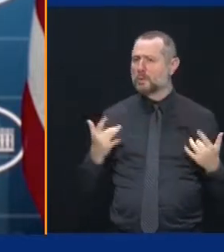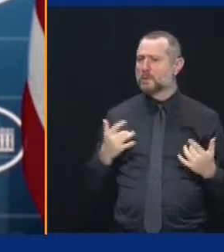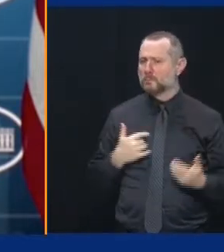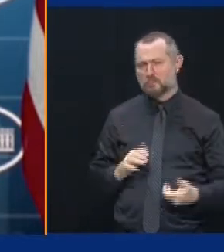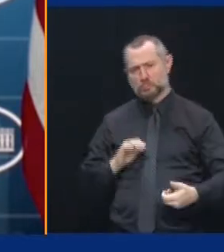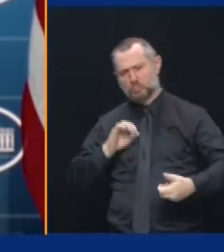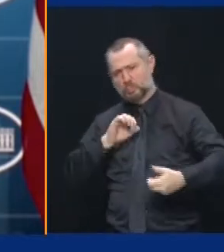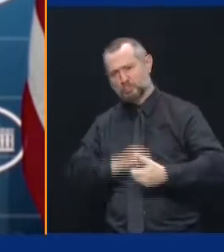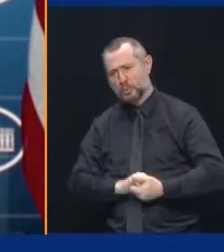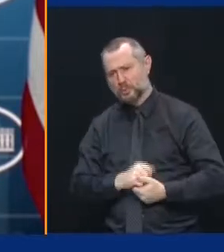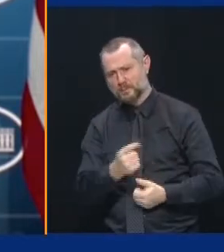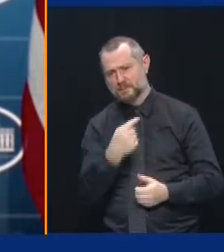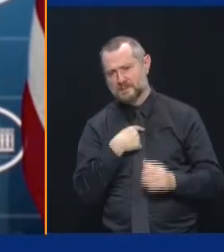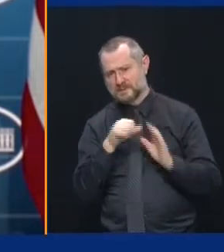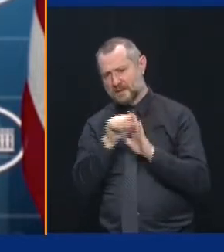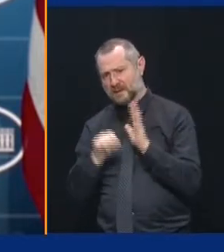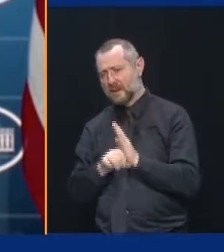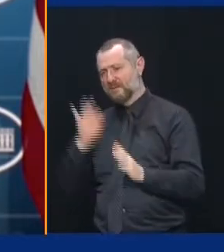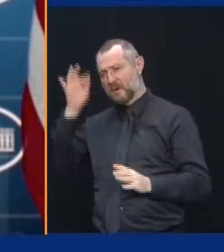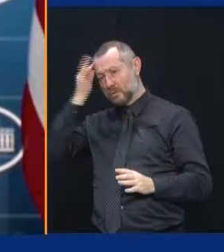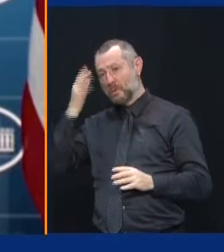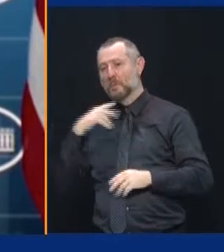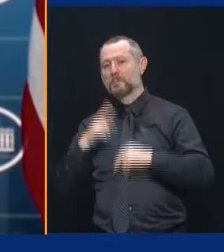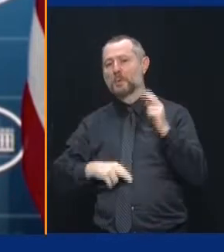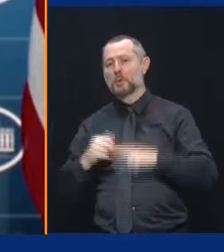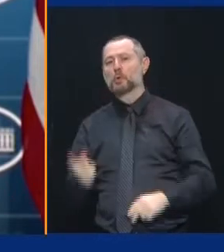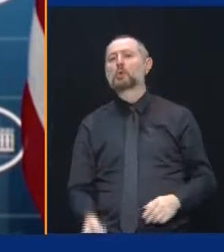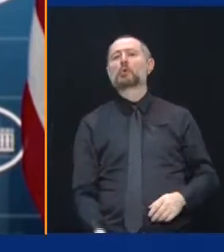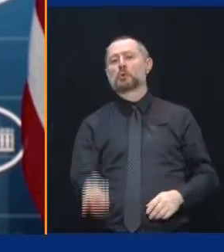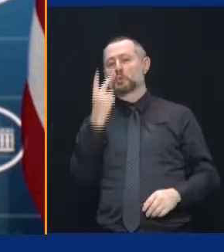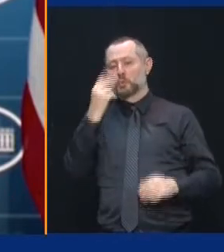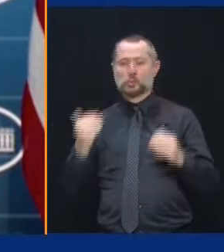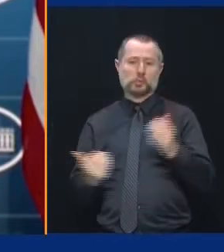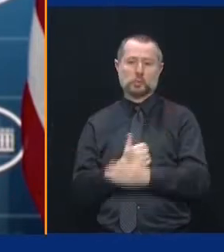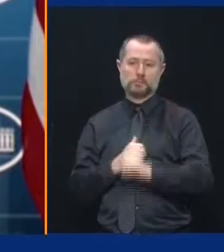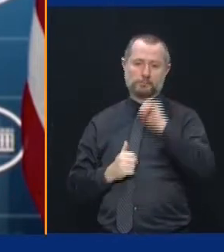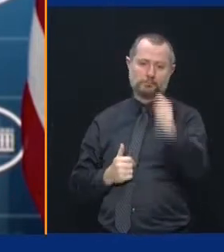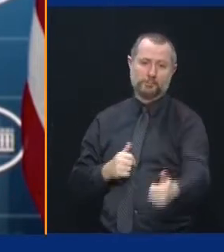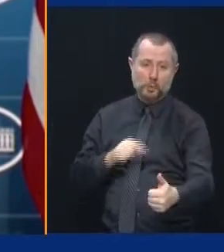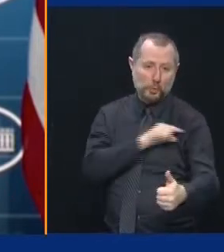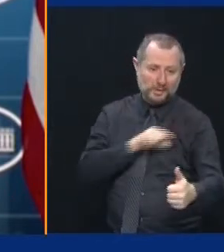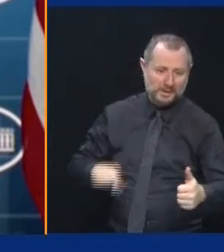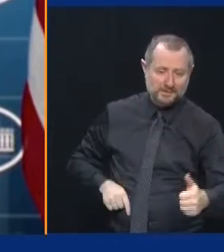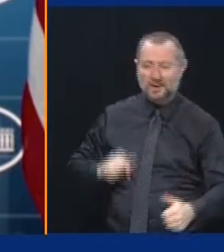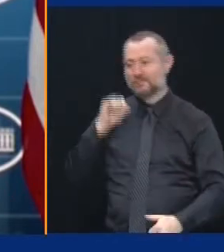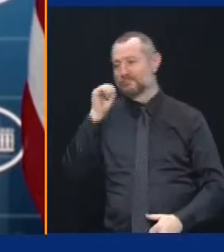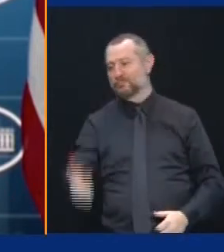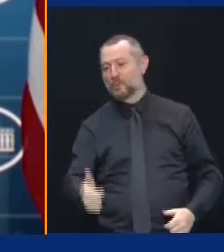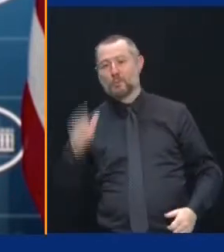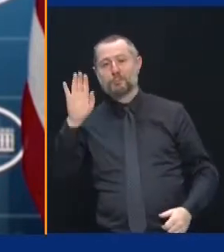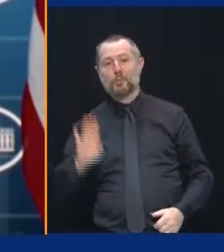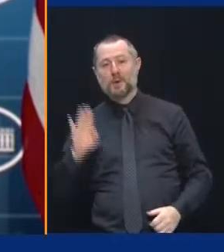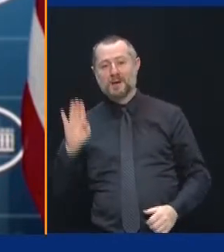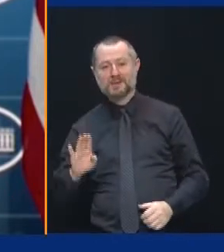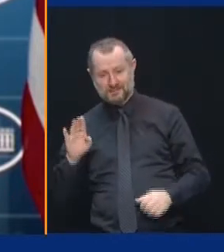AS YOU'VE HEARD FROM GOVERNOR CUOMO, WE'RE PLEASED TO ANNOUNCE A PARTNERSHIP WITH THE STATE TO BUILD TWO NEW COMMUNITY